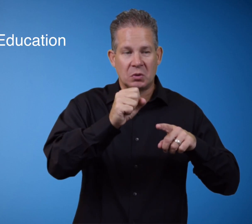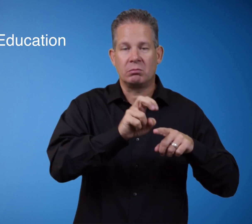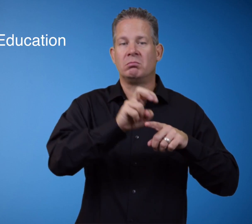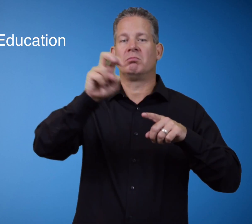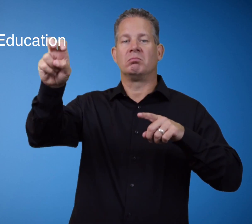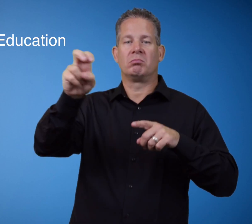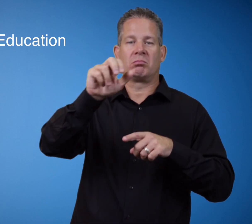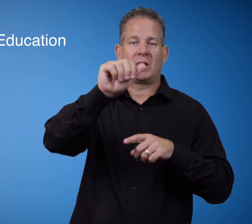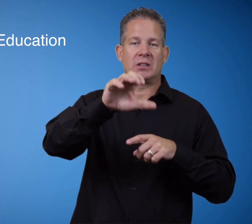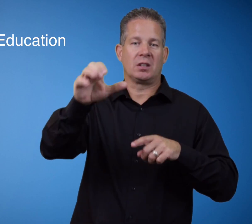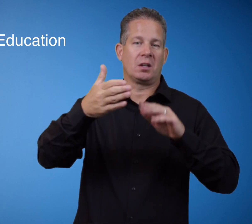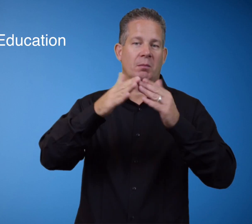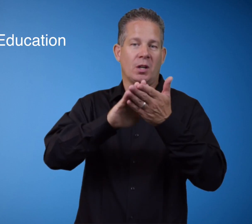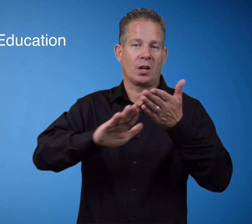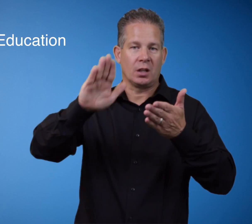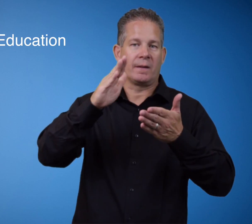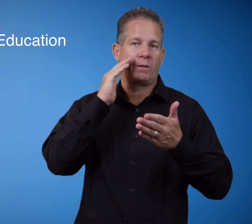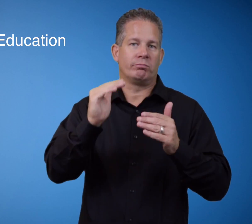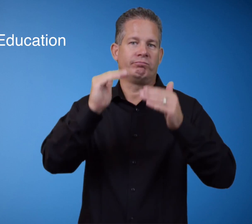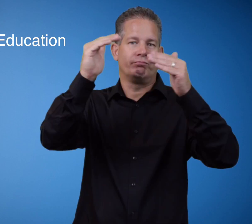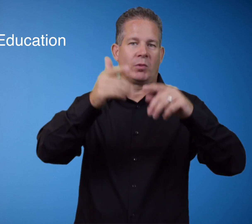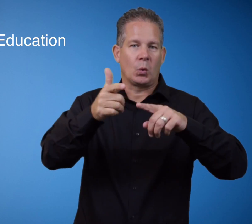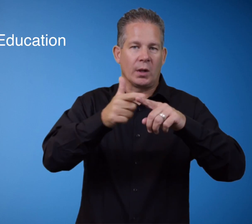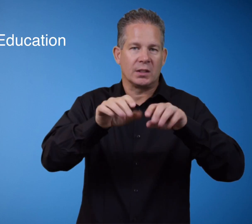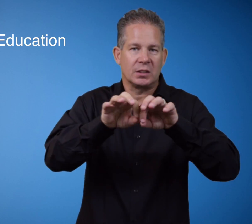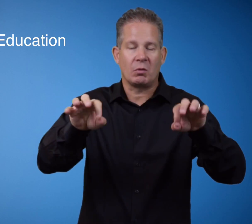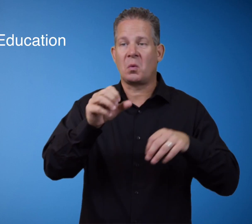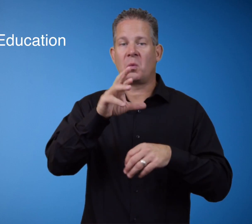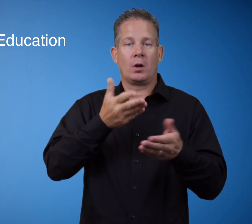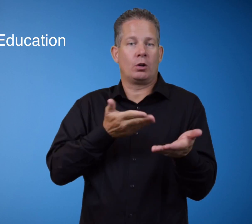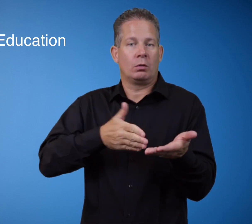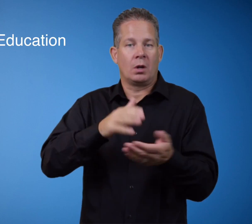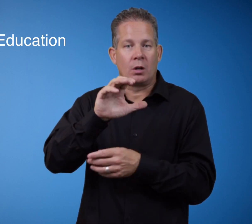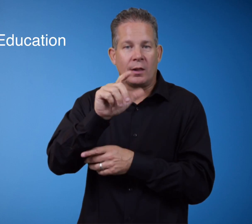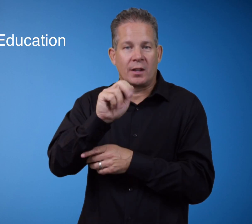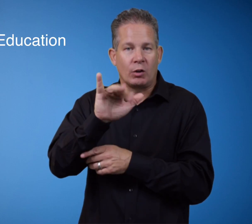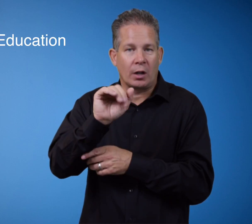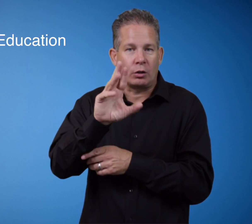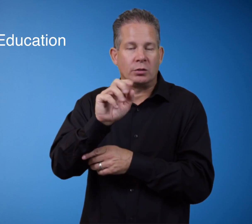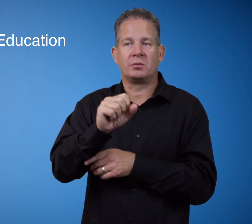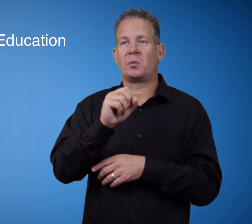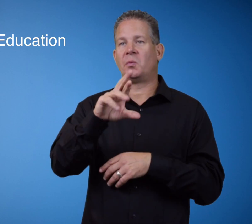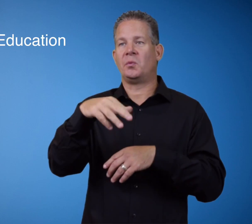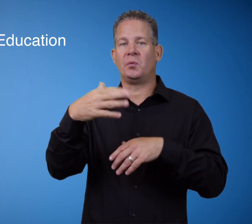If you were a welder in high school, you can go to Austin Community College to continue developing your welding skills to get a welding degree.